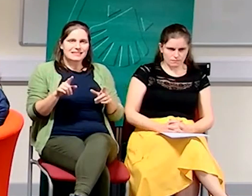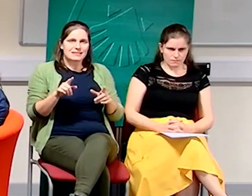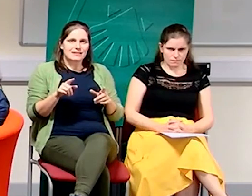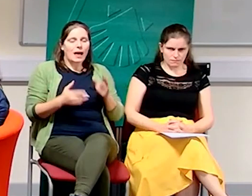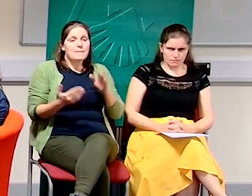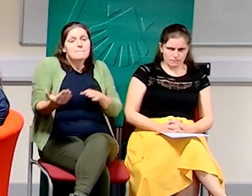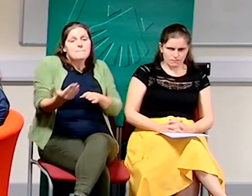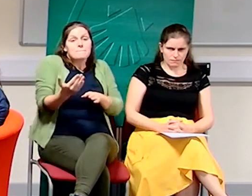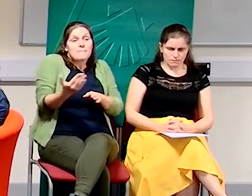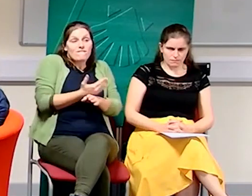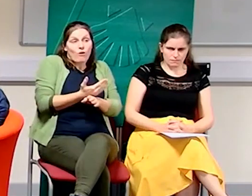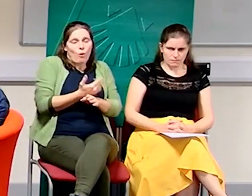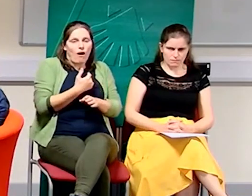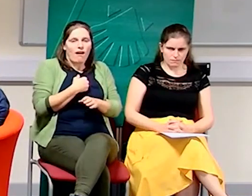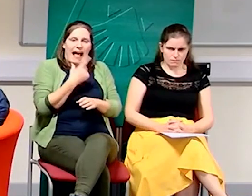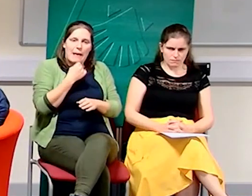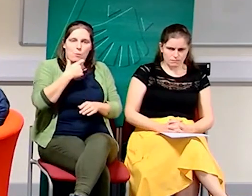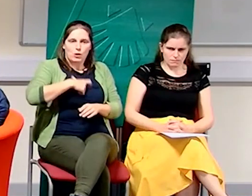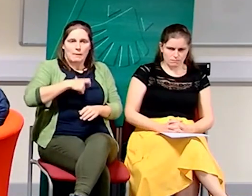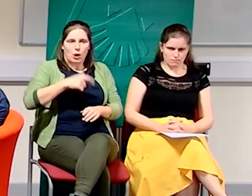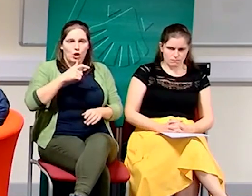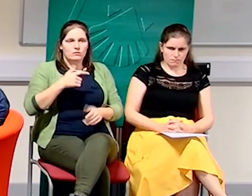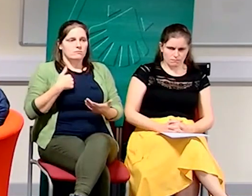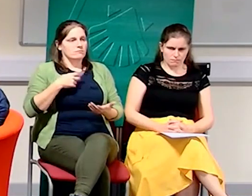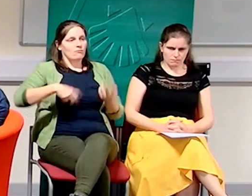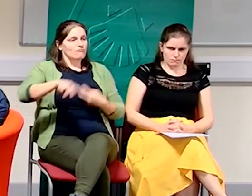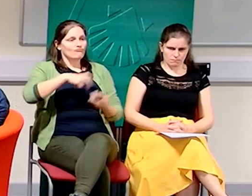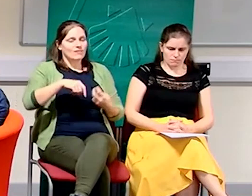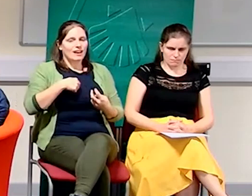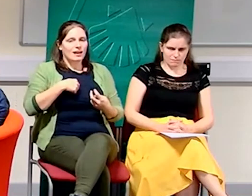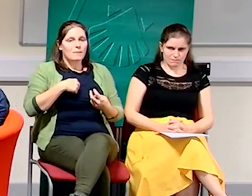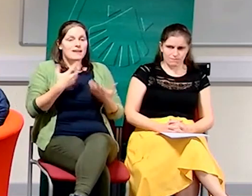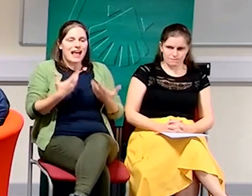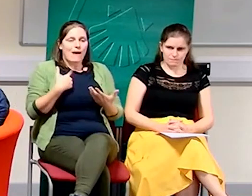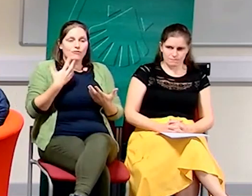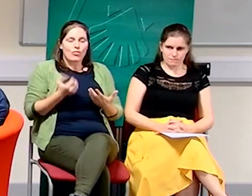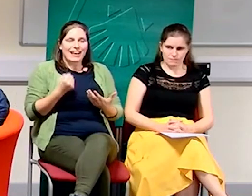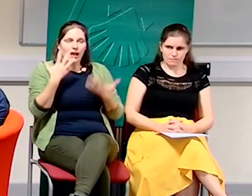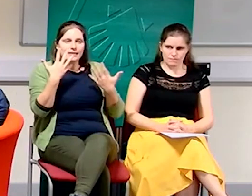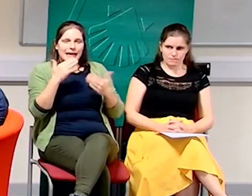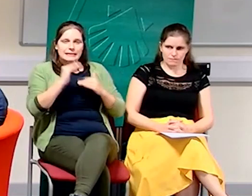when I I was an able-bodied person and didn't have to think 10 steps ahead I just had to turn